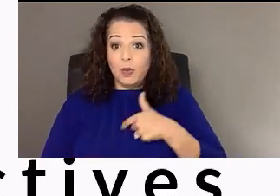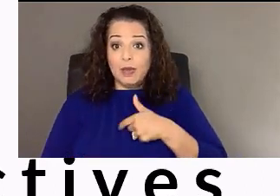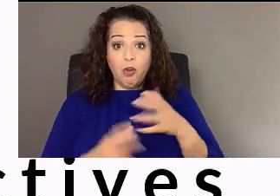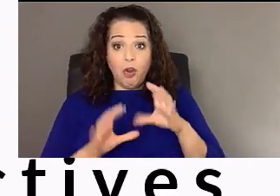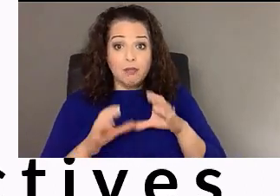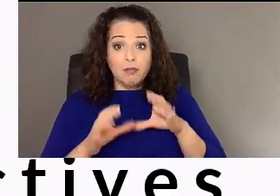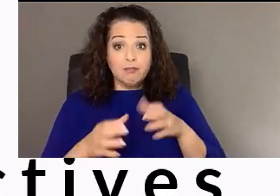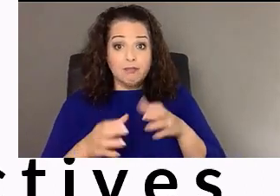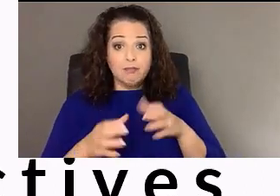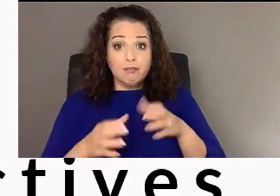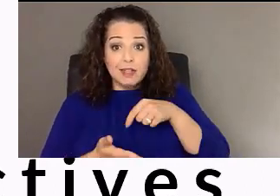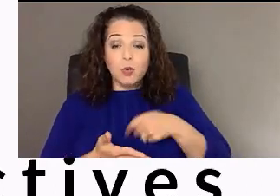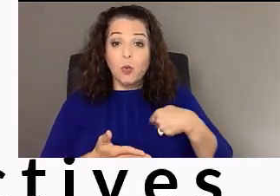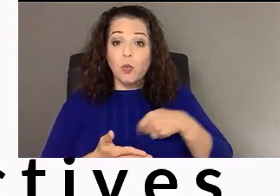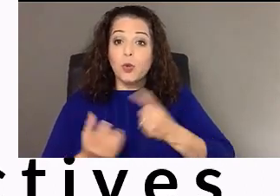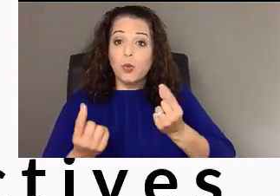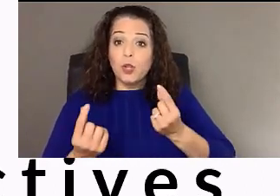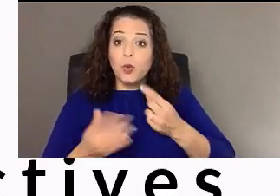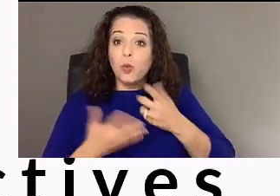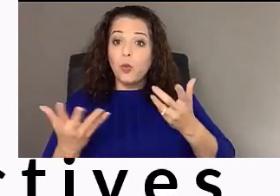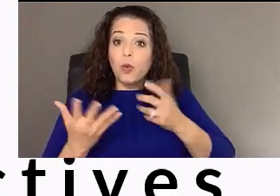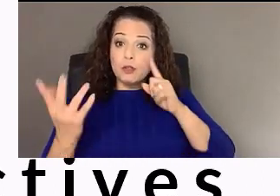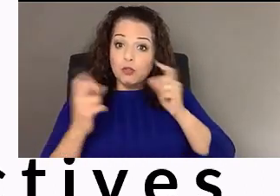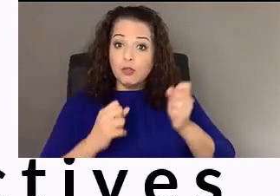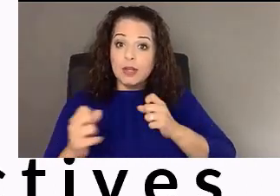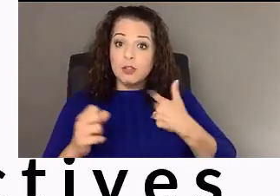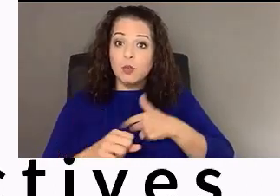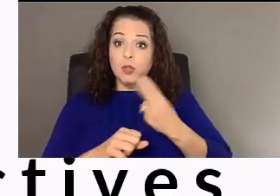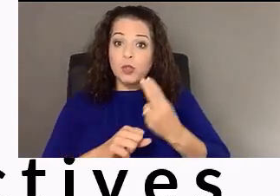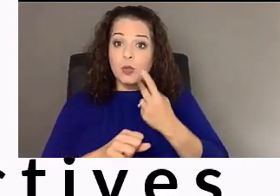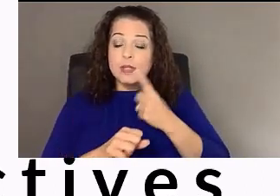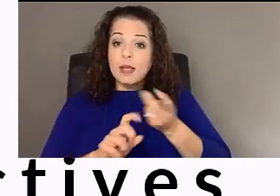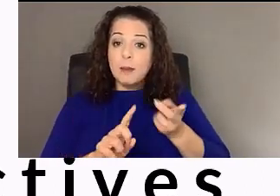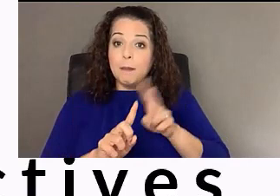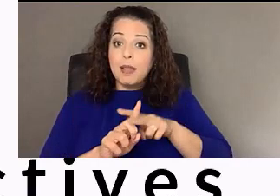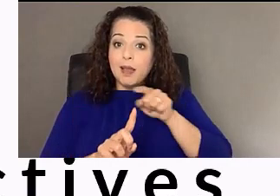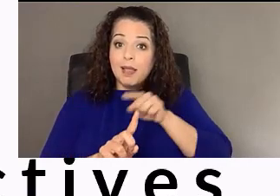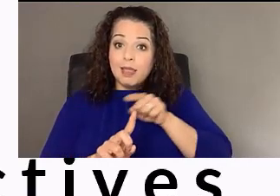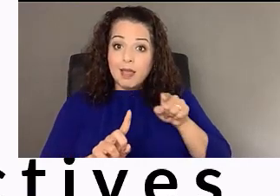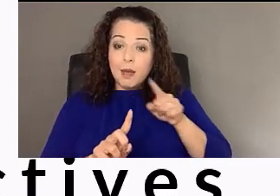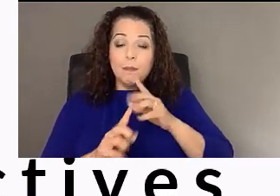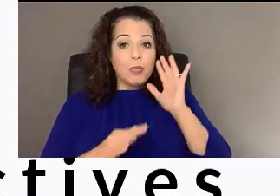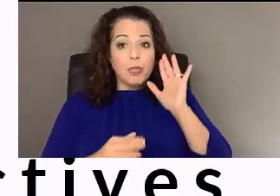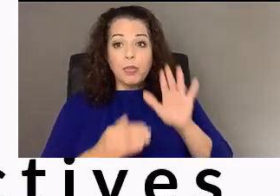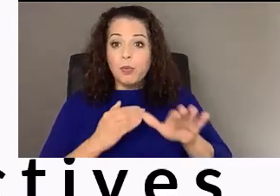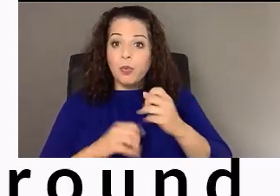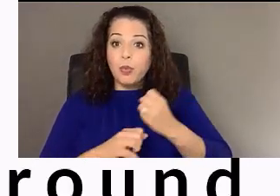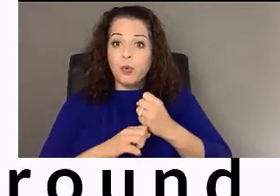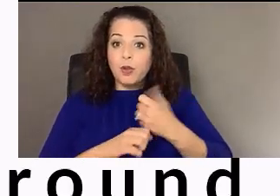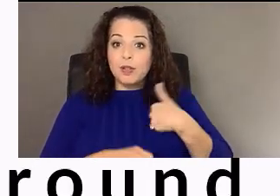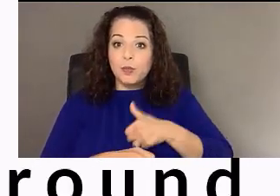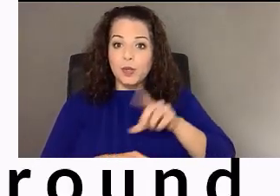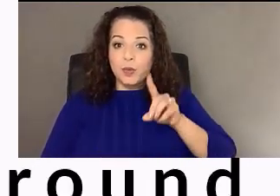And what are the strategies that we are using? And applying them throughout the work that we do.